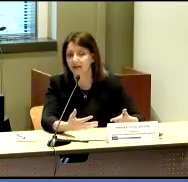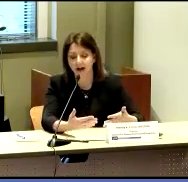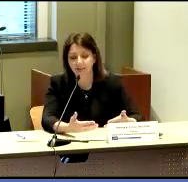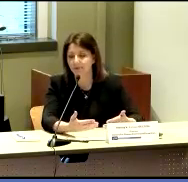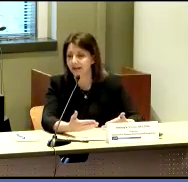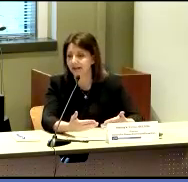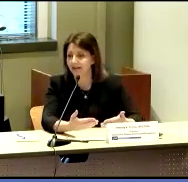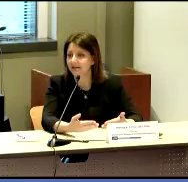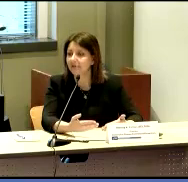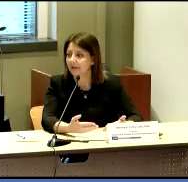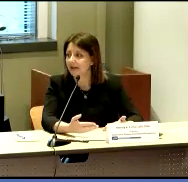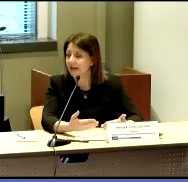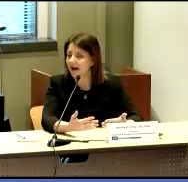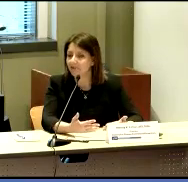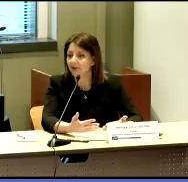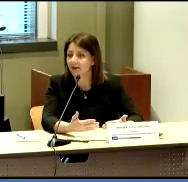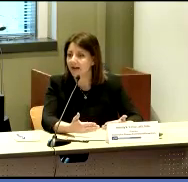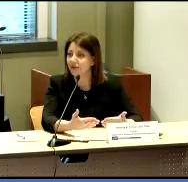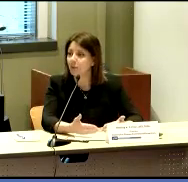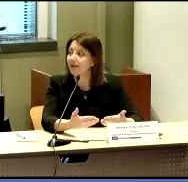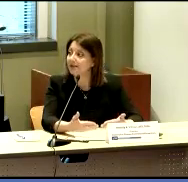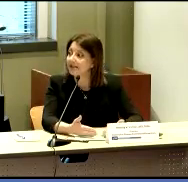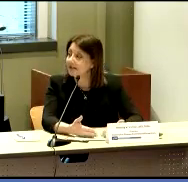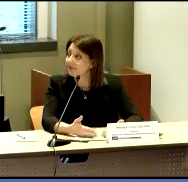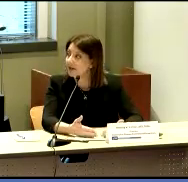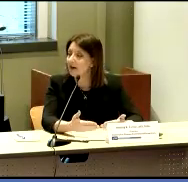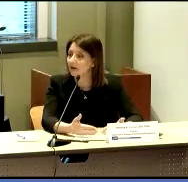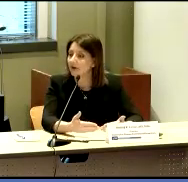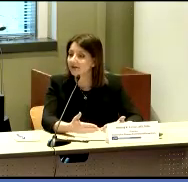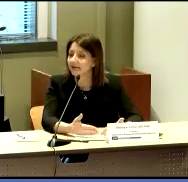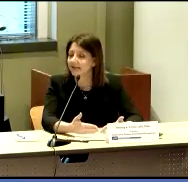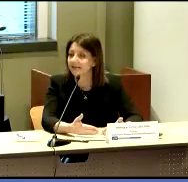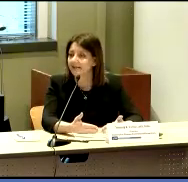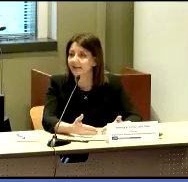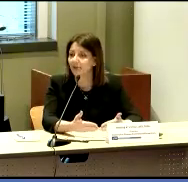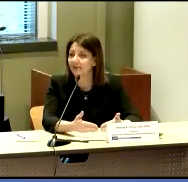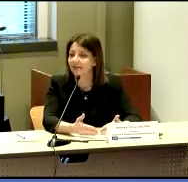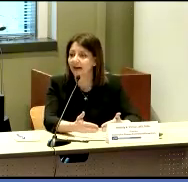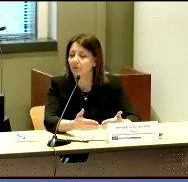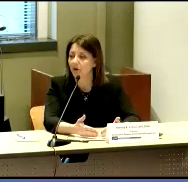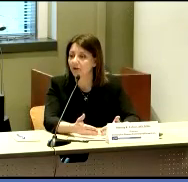in operating differently and operating as one team across CDC as we did that work.